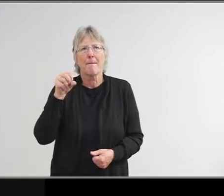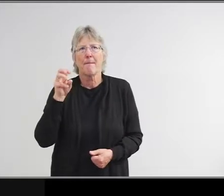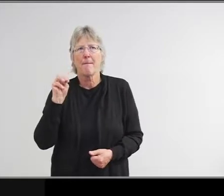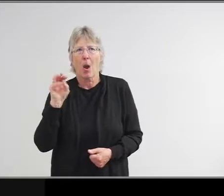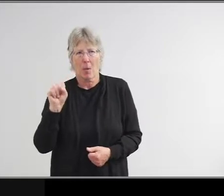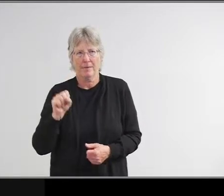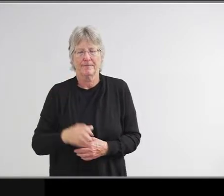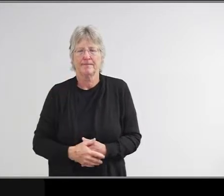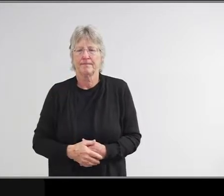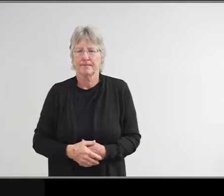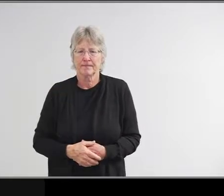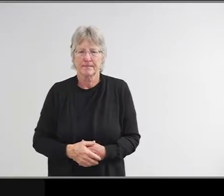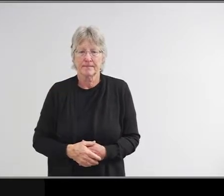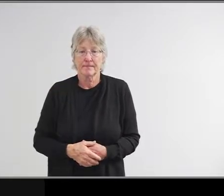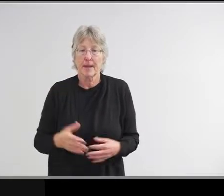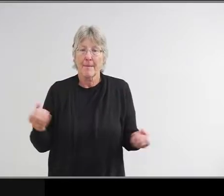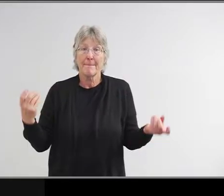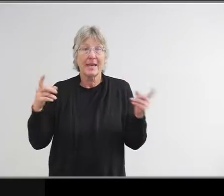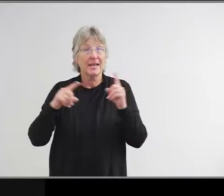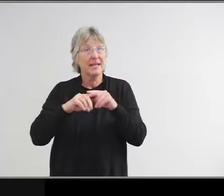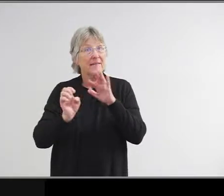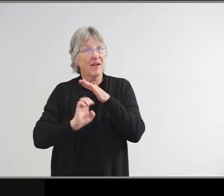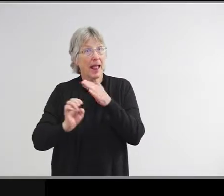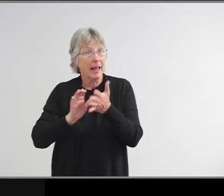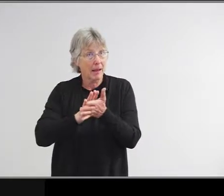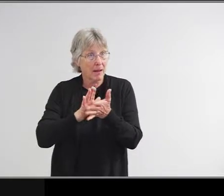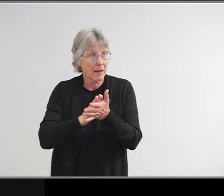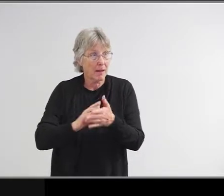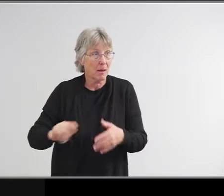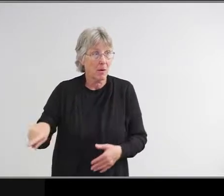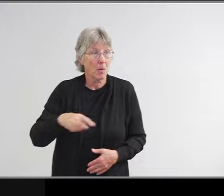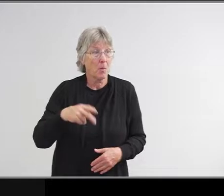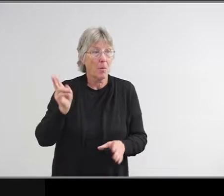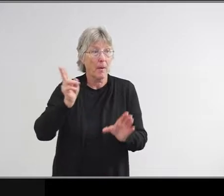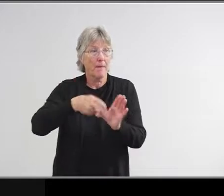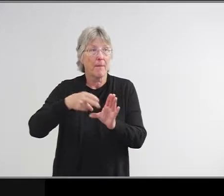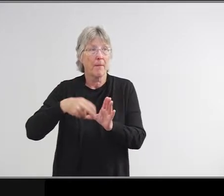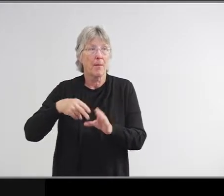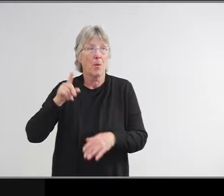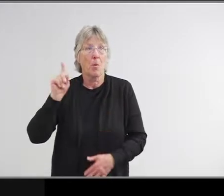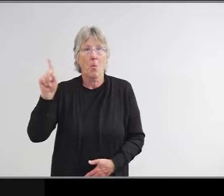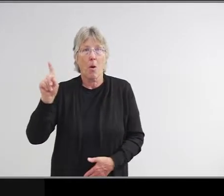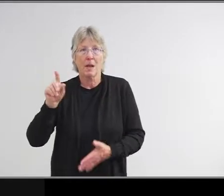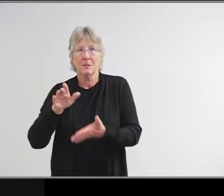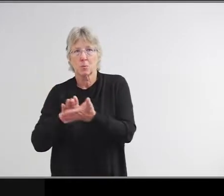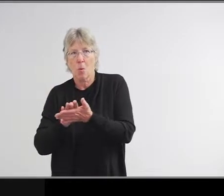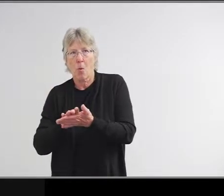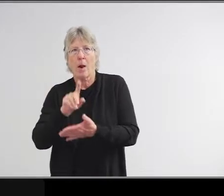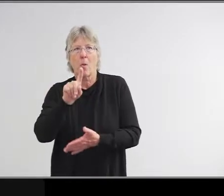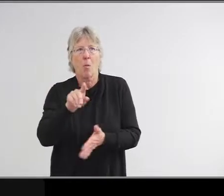Many of our elementary campuses will be participating in the one school, one book initiative